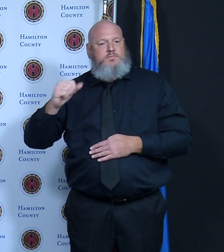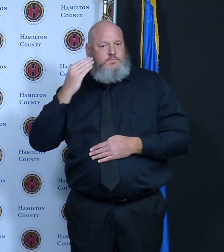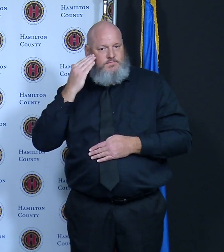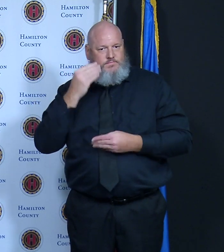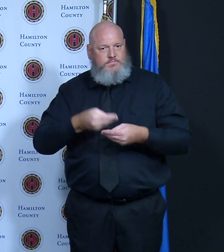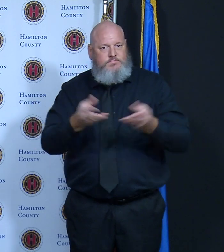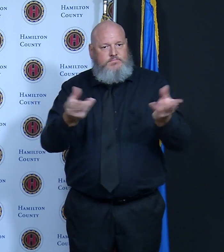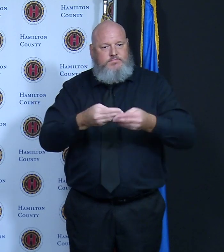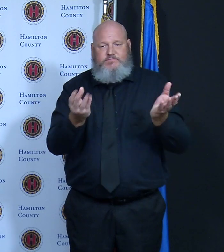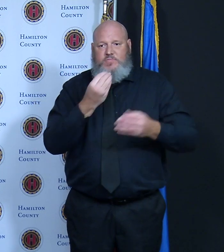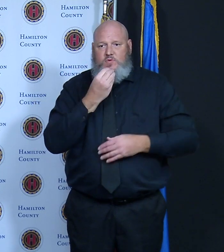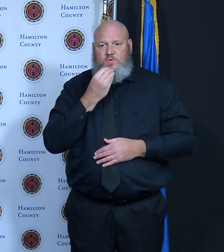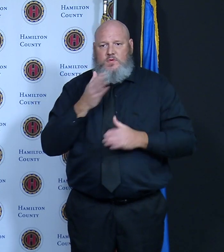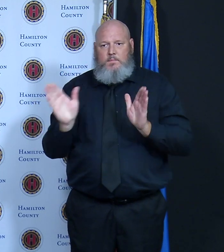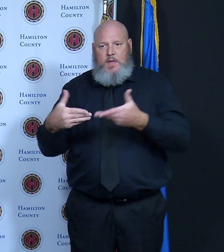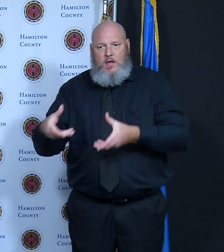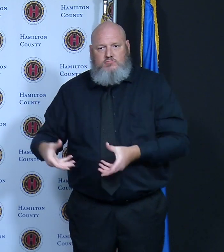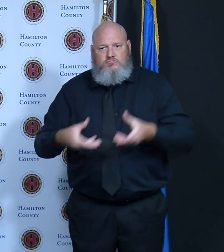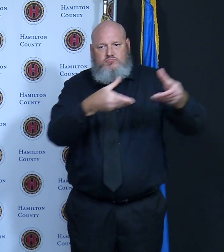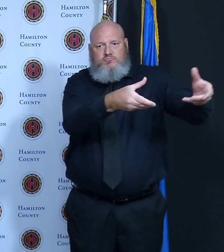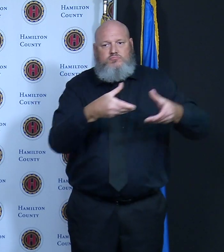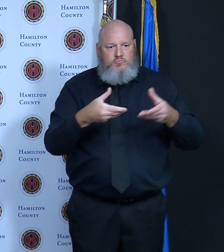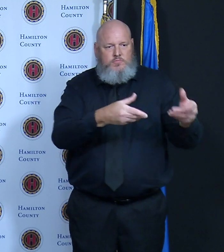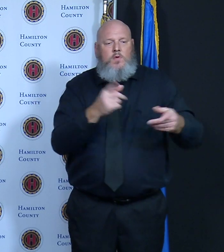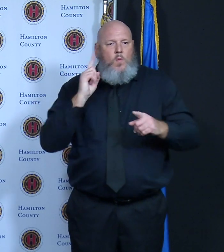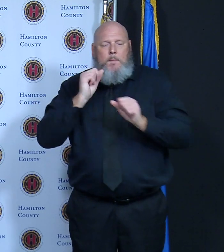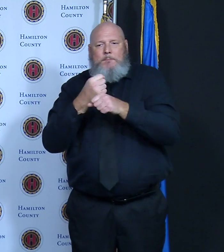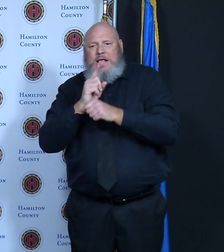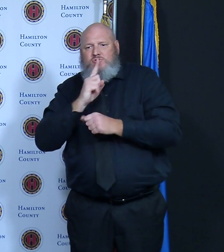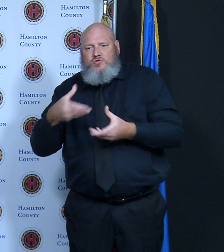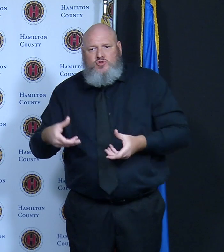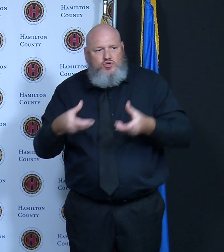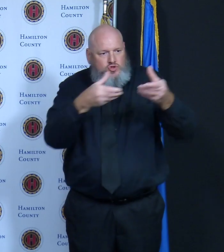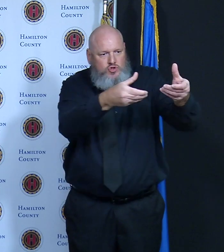will last longer you have a longer shelf life to the seniors in this community I